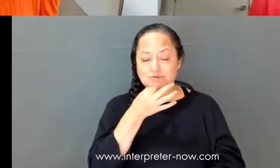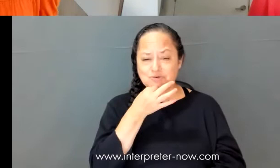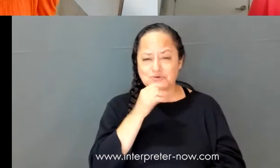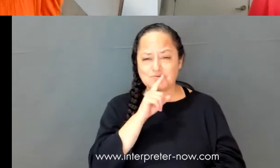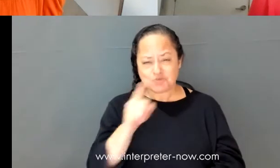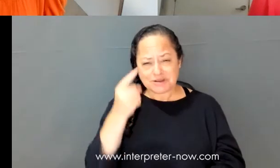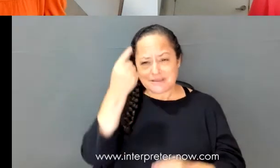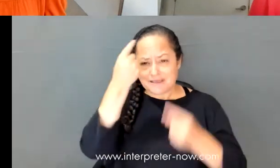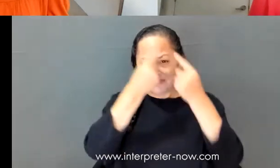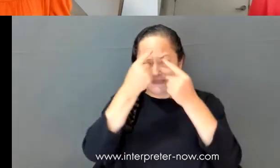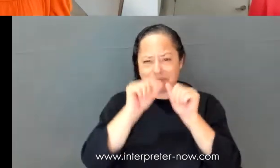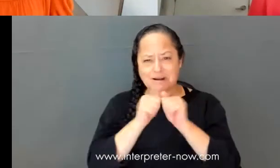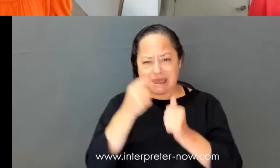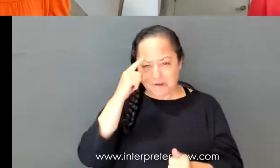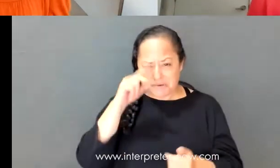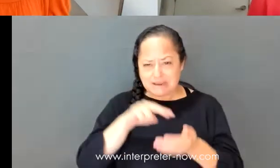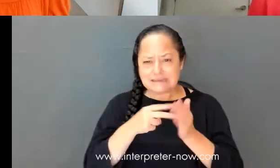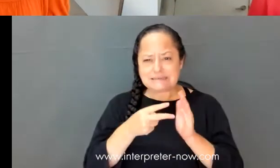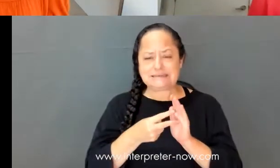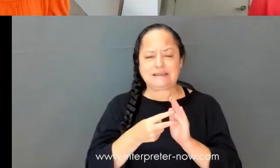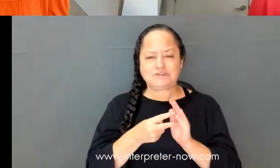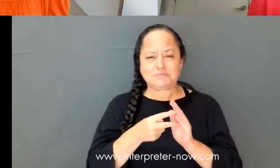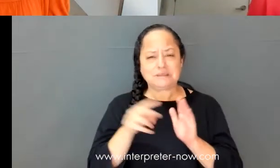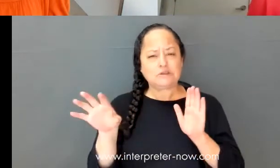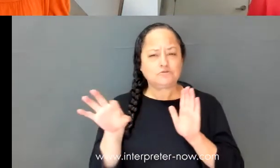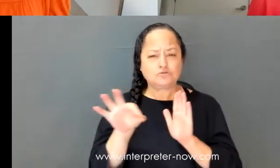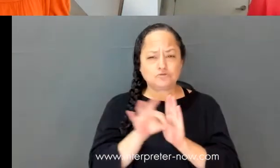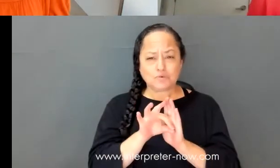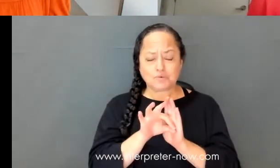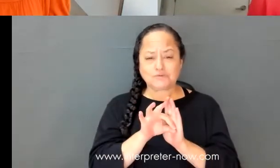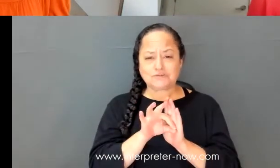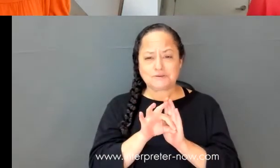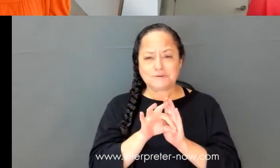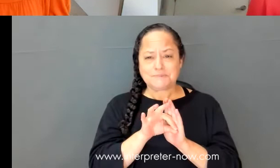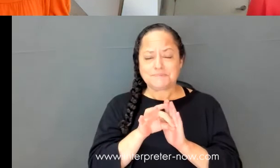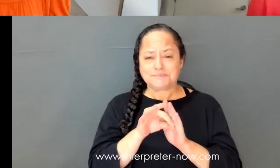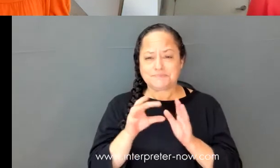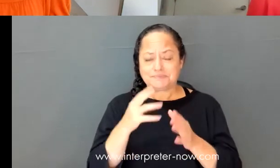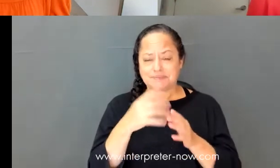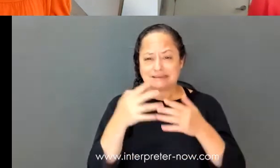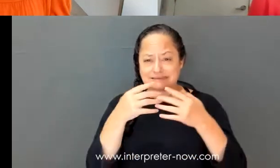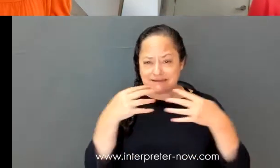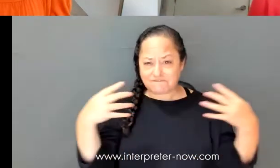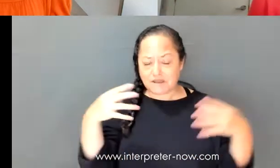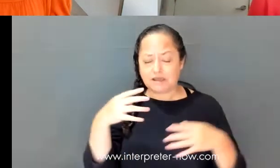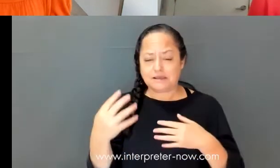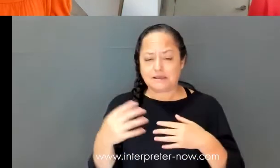how do we intentionally and meaningfully choose diversity in our lives. I mean, we'd be so much richer for it.